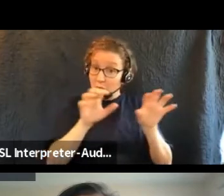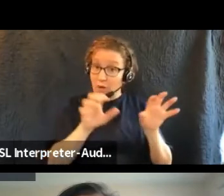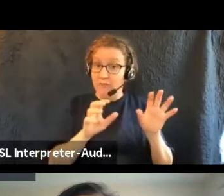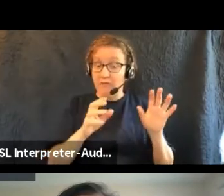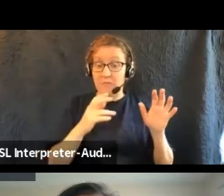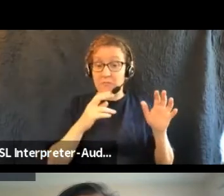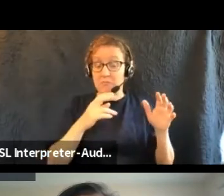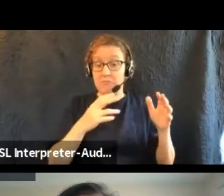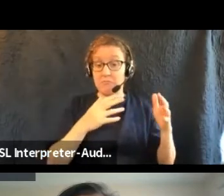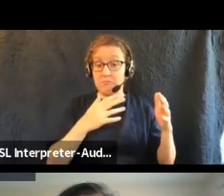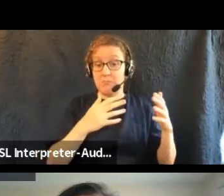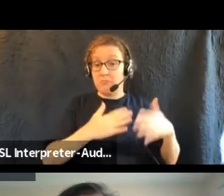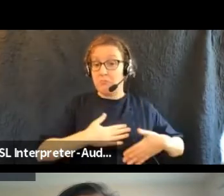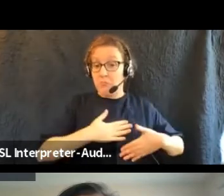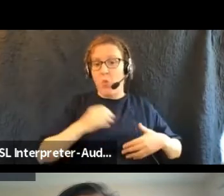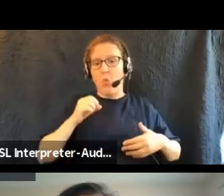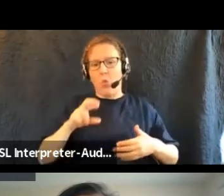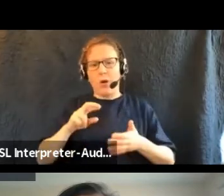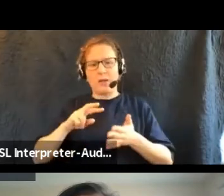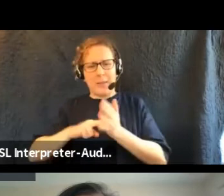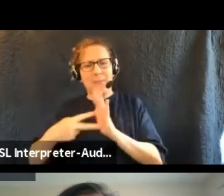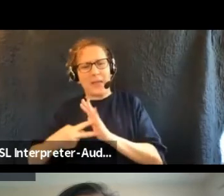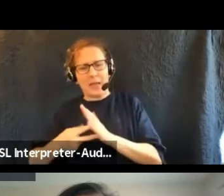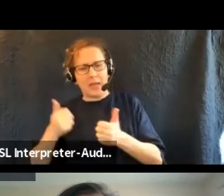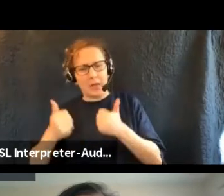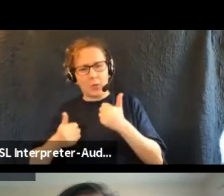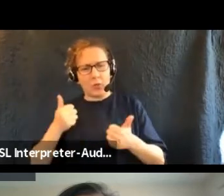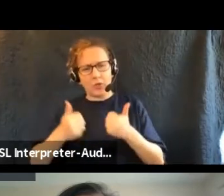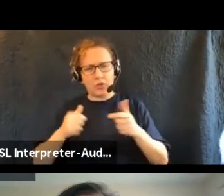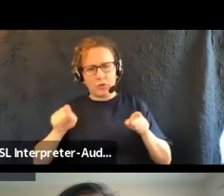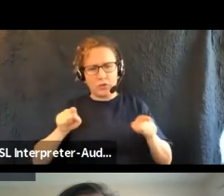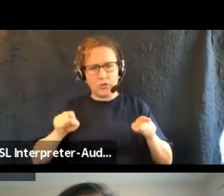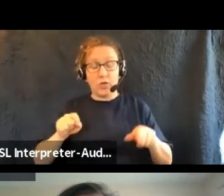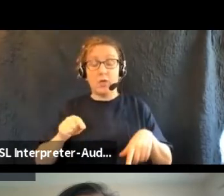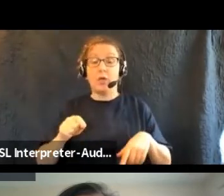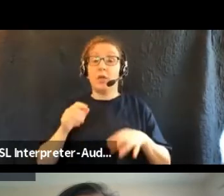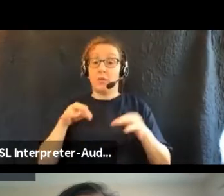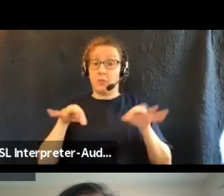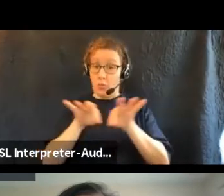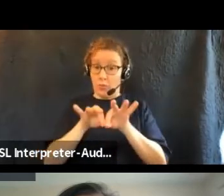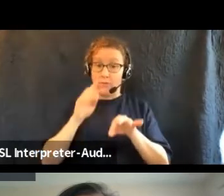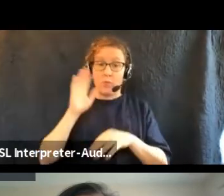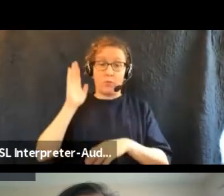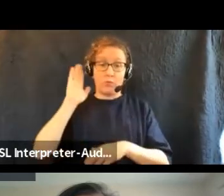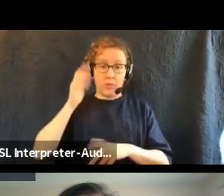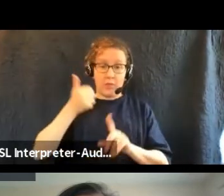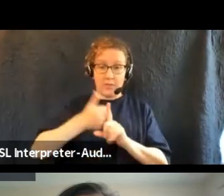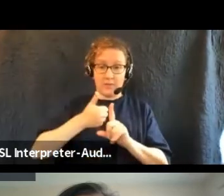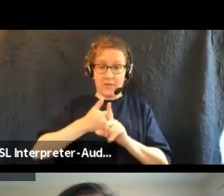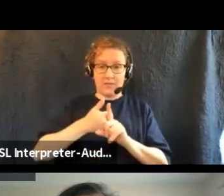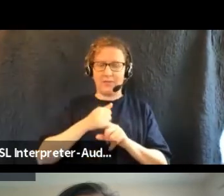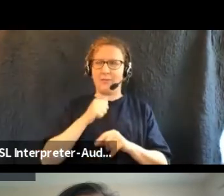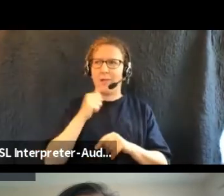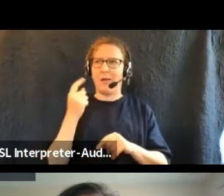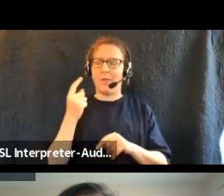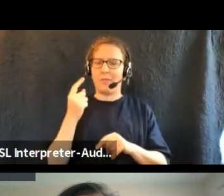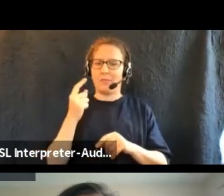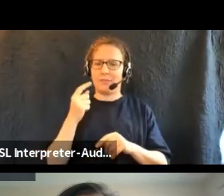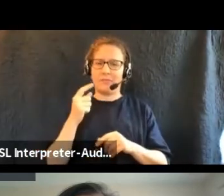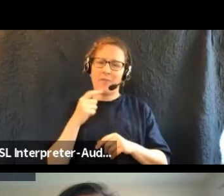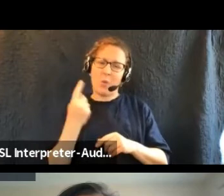it's important for the presenter themselves to not necessarily read everything on a screen,